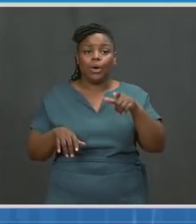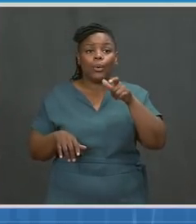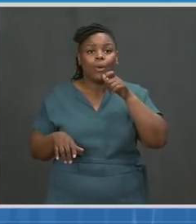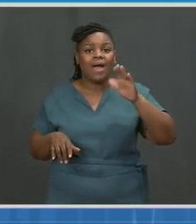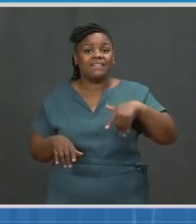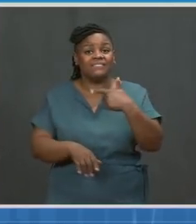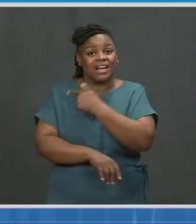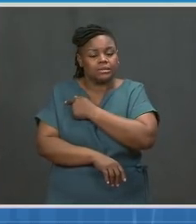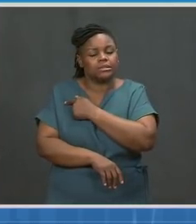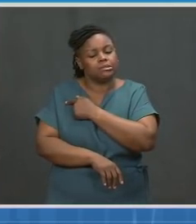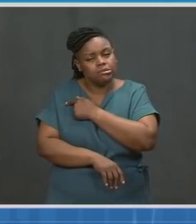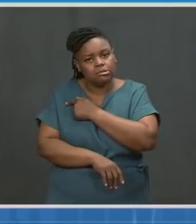Mr. Slavitt: Next question.